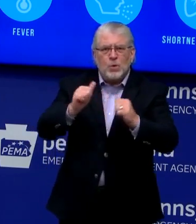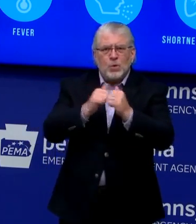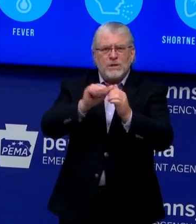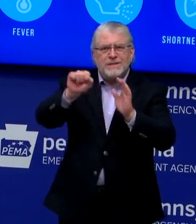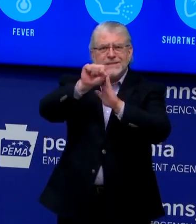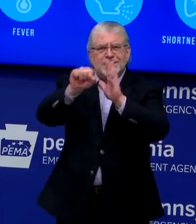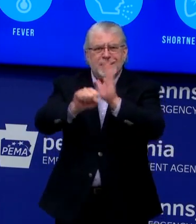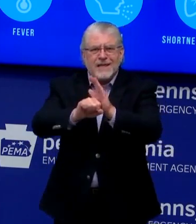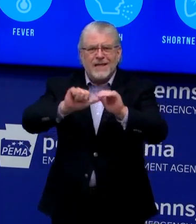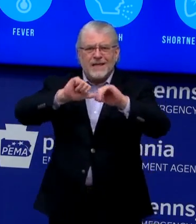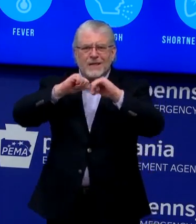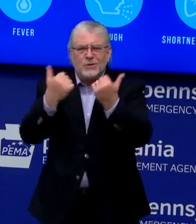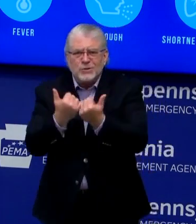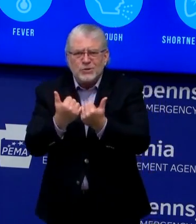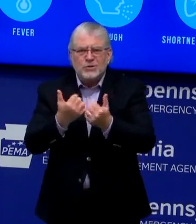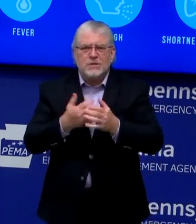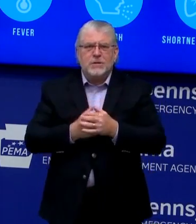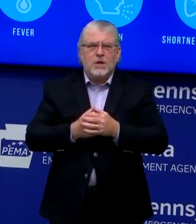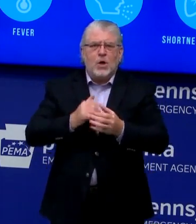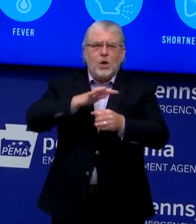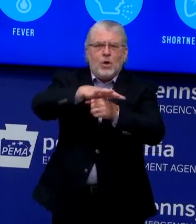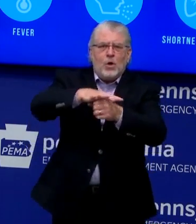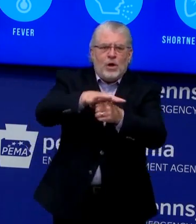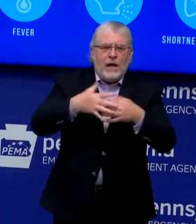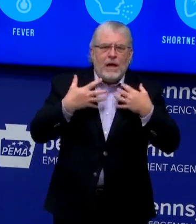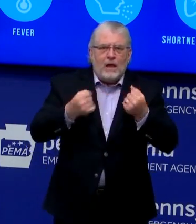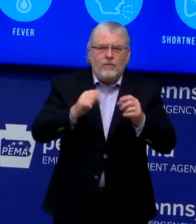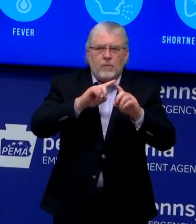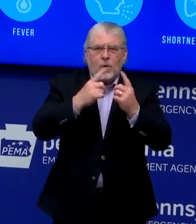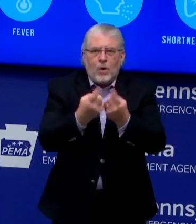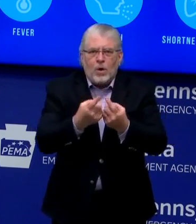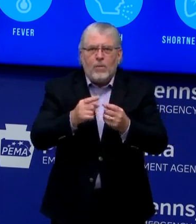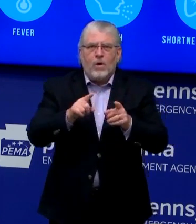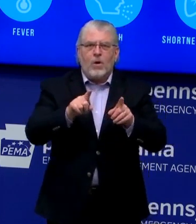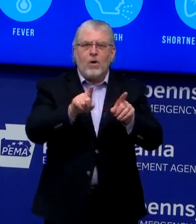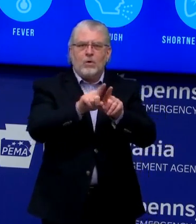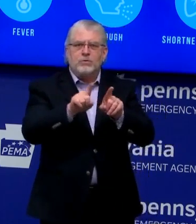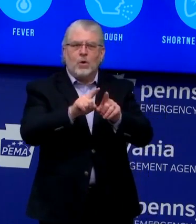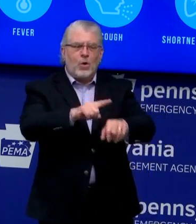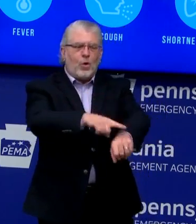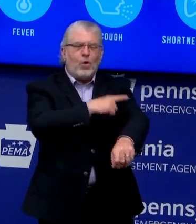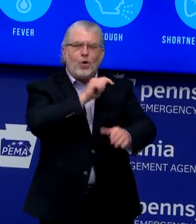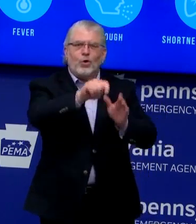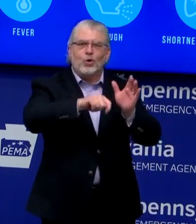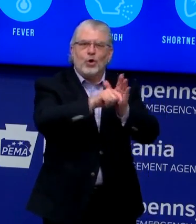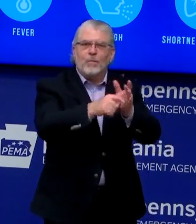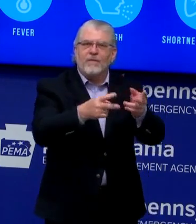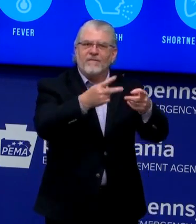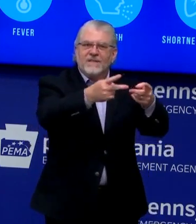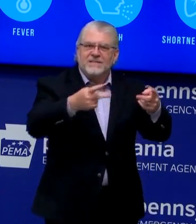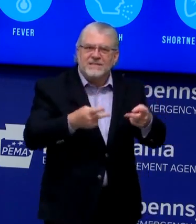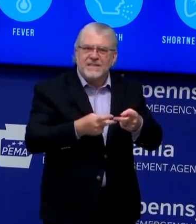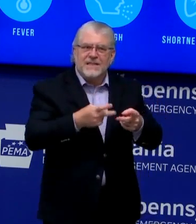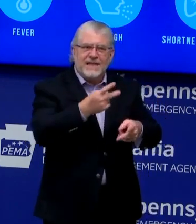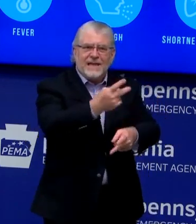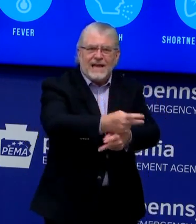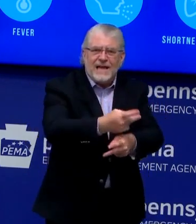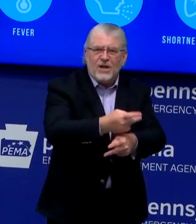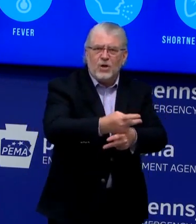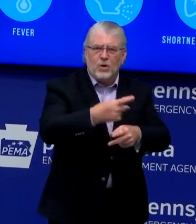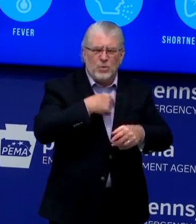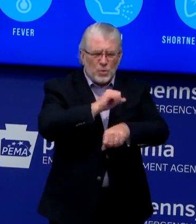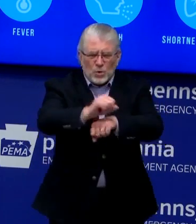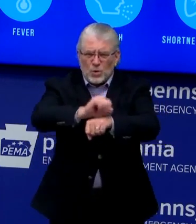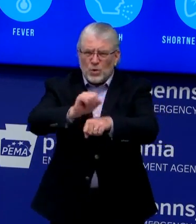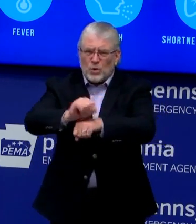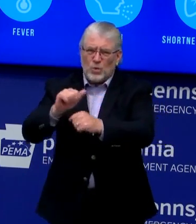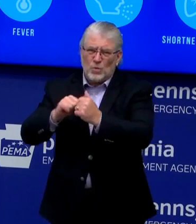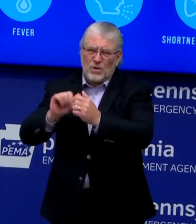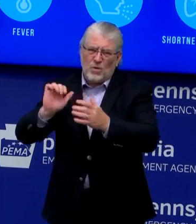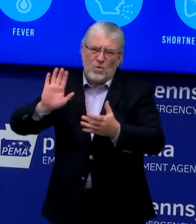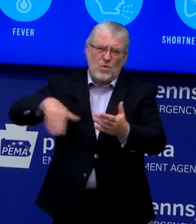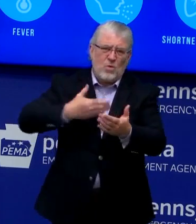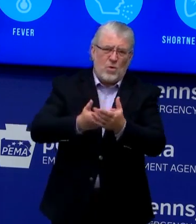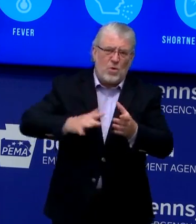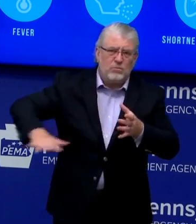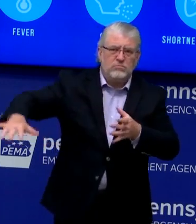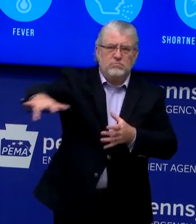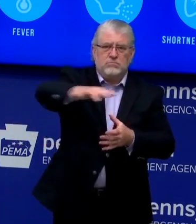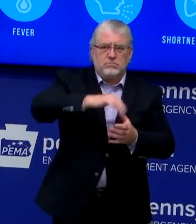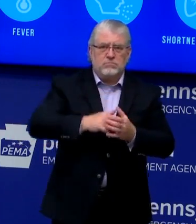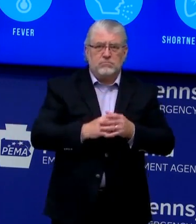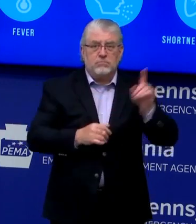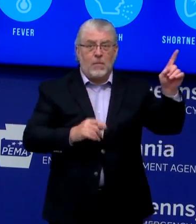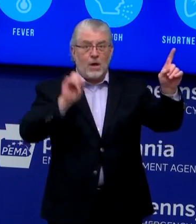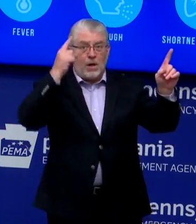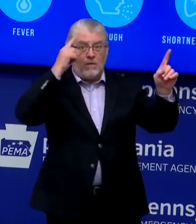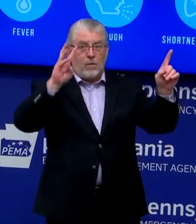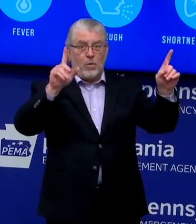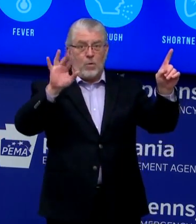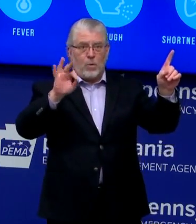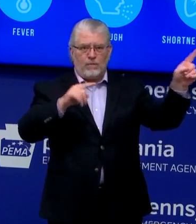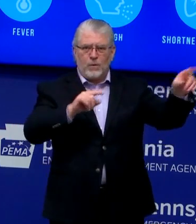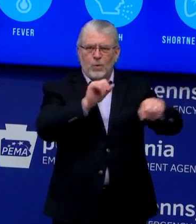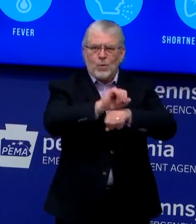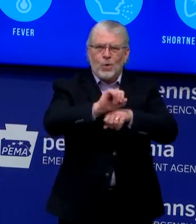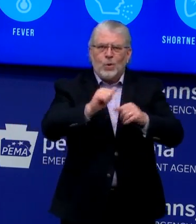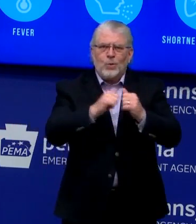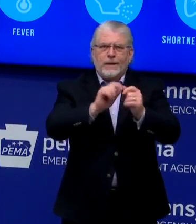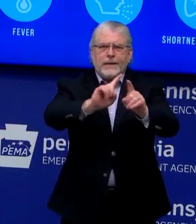OUTBREAKS AND WORKING IN PARTNERSHIP WITH STATE AGENCIES LOCAL HEALTH DEPARTMENTS AND LONG-TERM CARE FACILITY THE WOLF ADMINISTRATION HAS WORKED ACROSS STATE AGENCIES IN